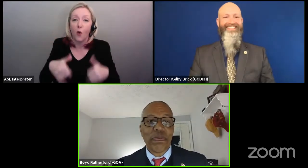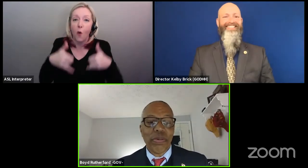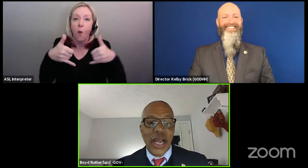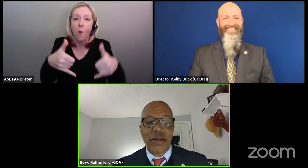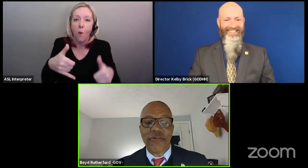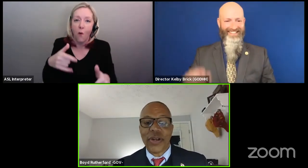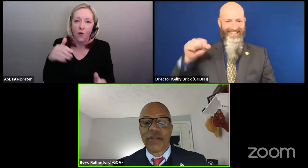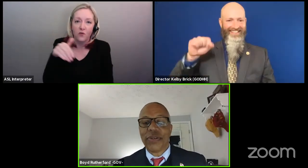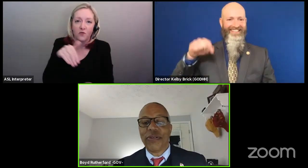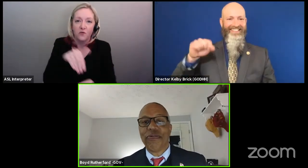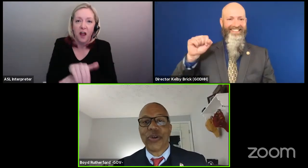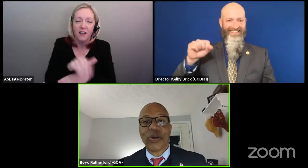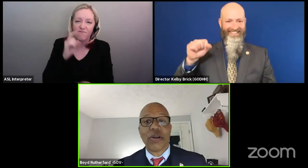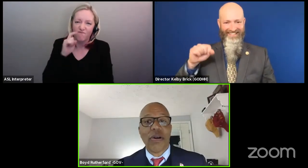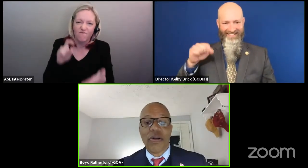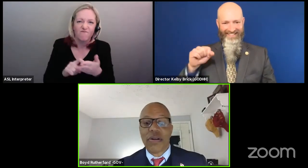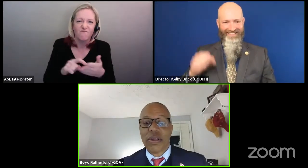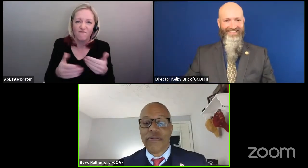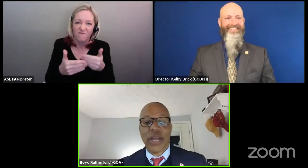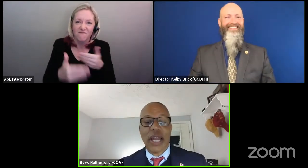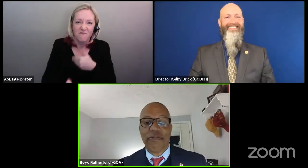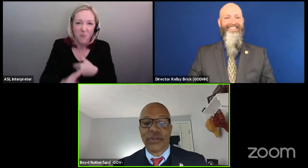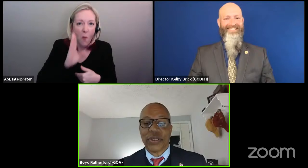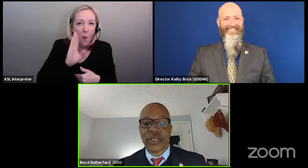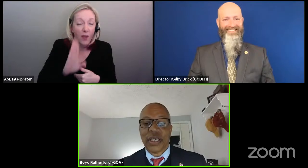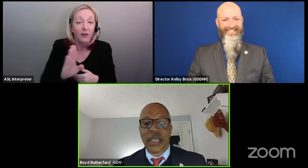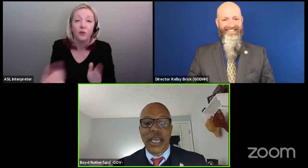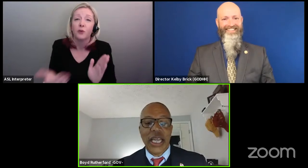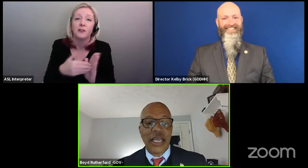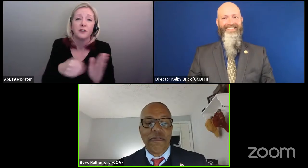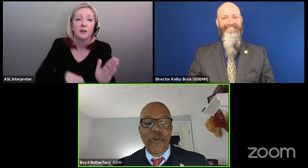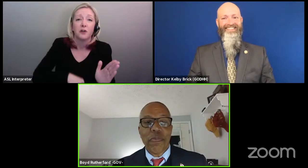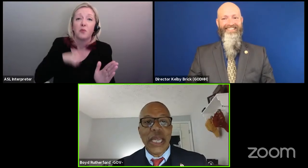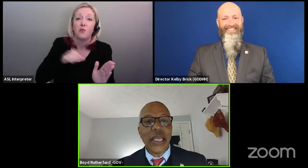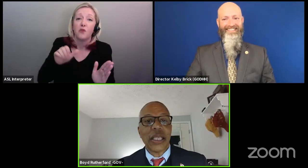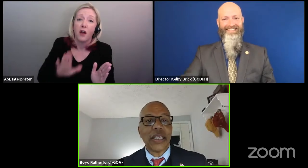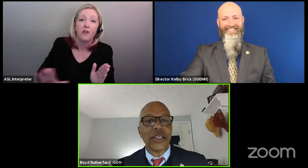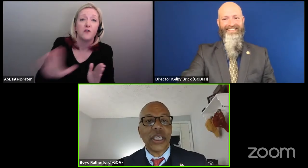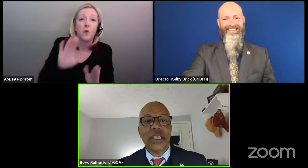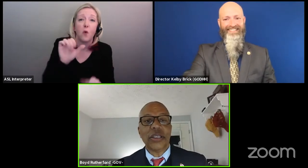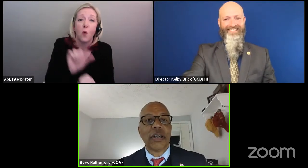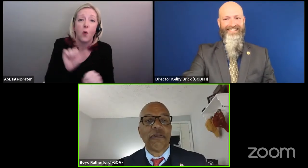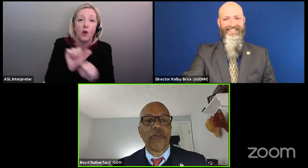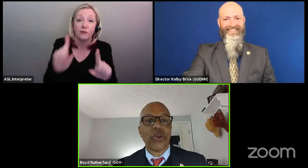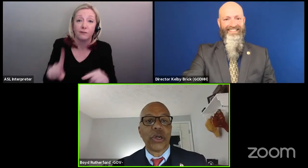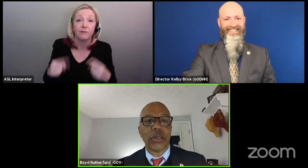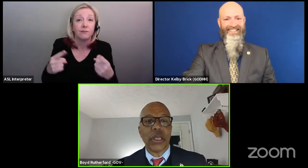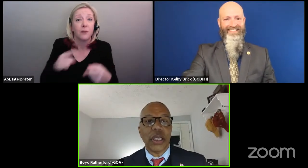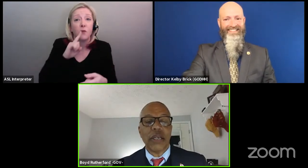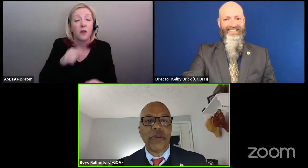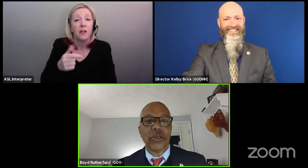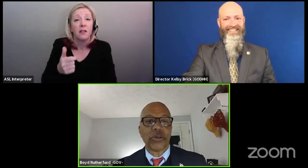we are proud of all of you for all of your efforts for making things easier for the individuals